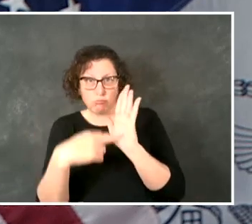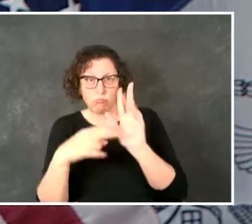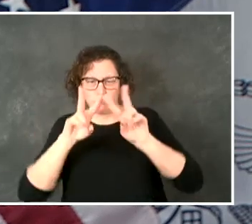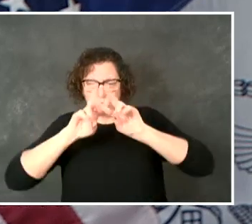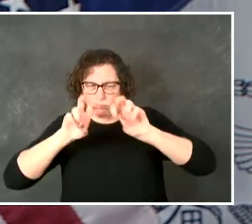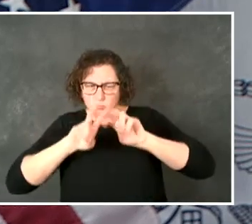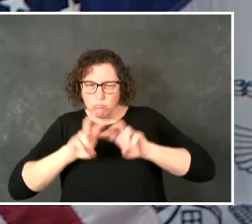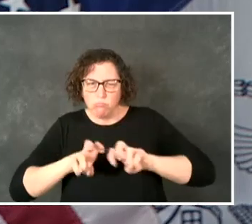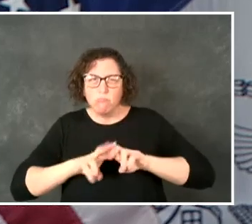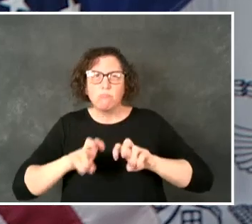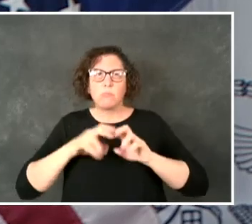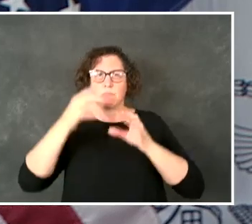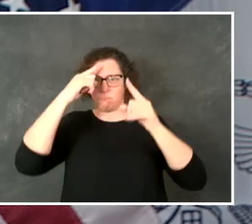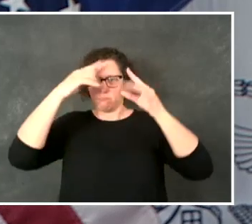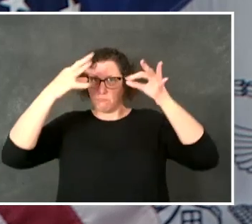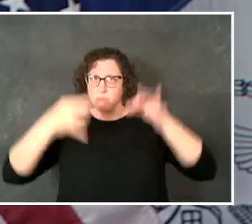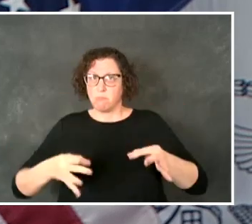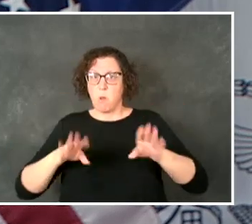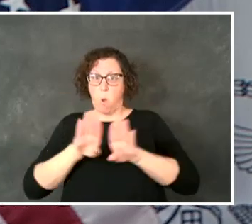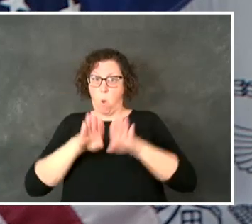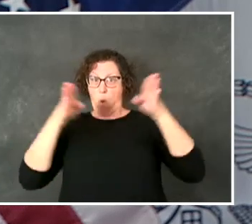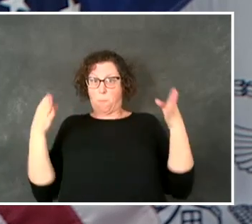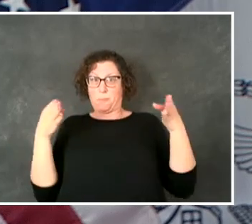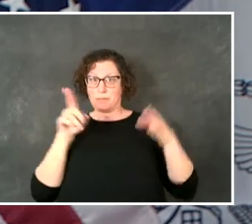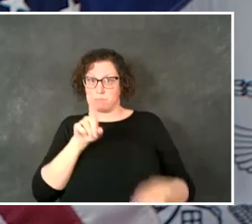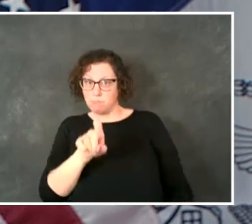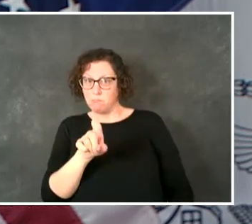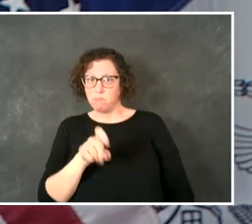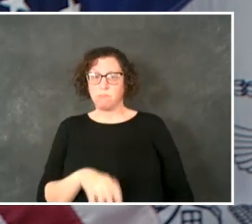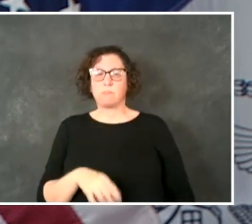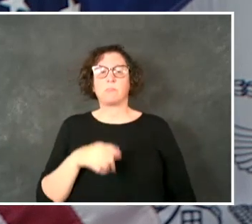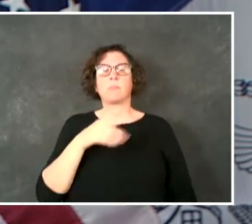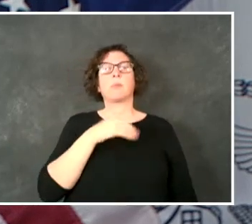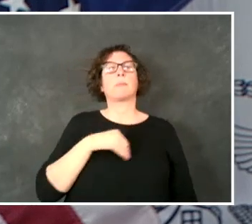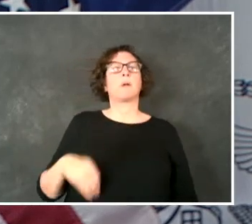BEEN ABLE TO ACCOMPLISH DURING